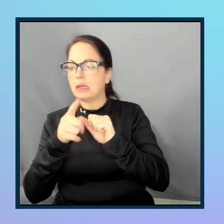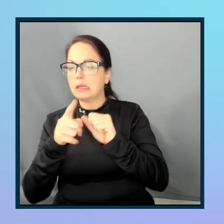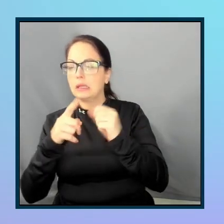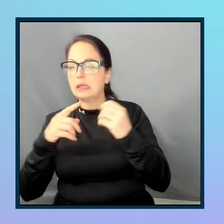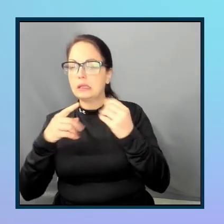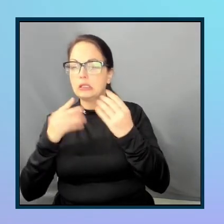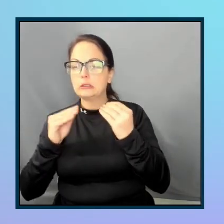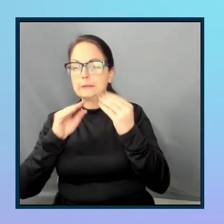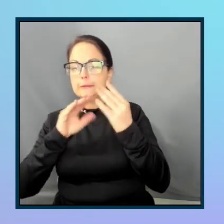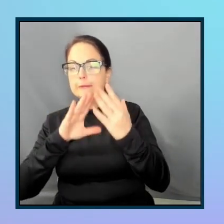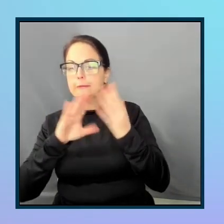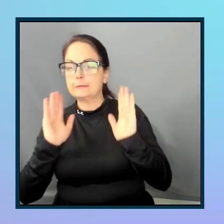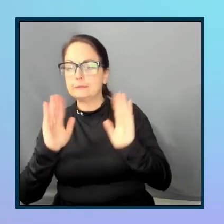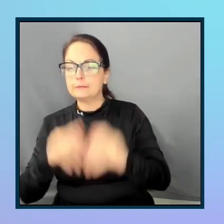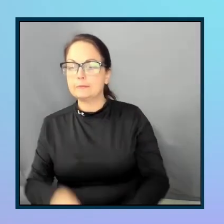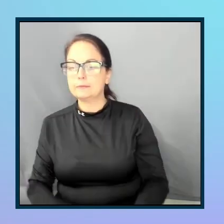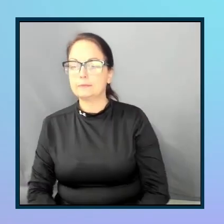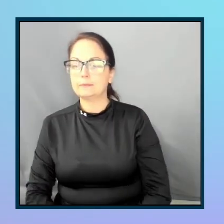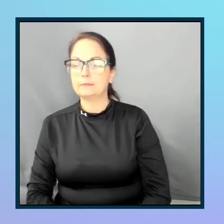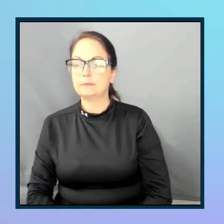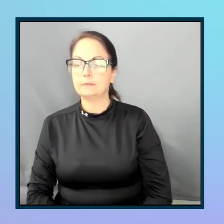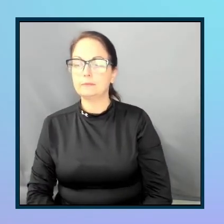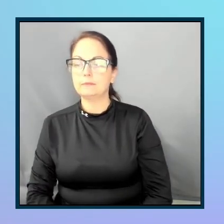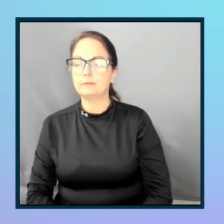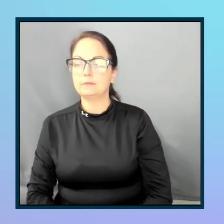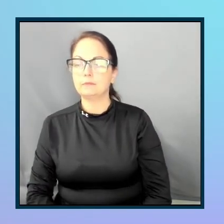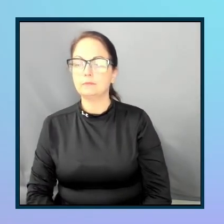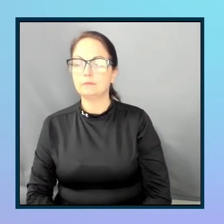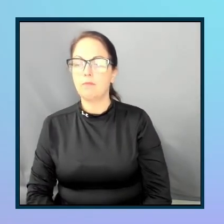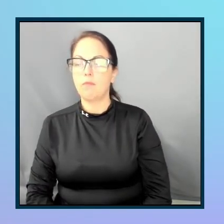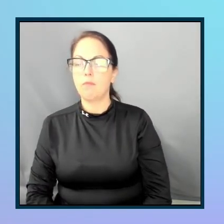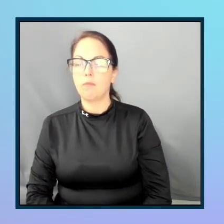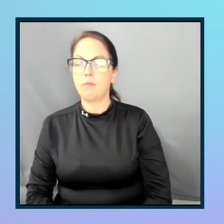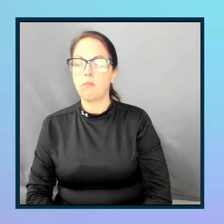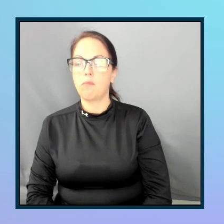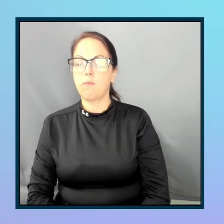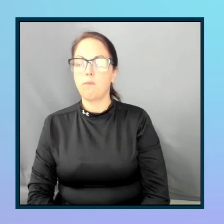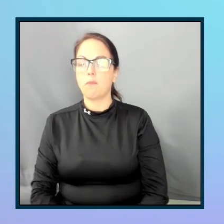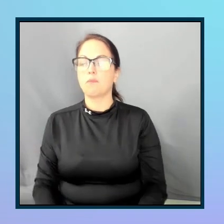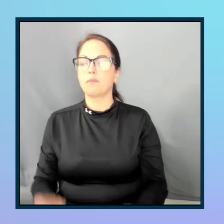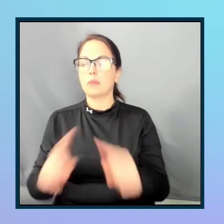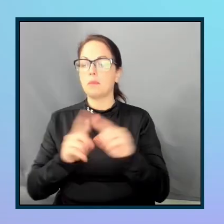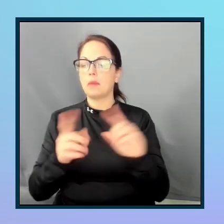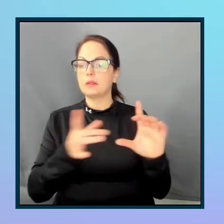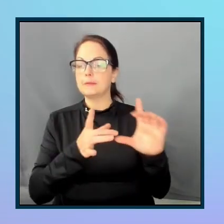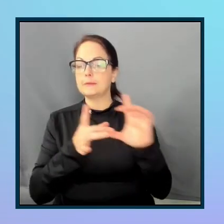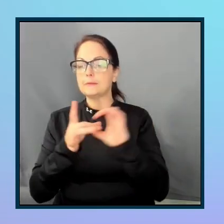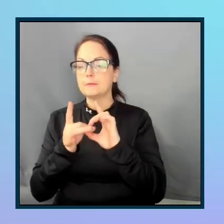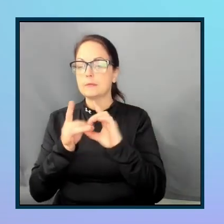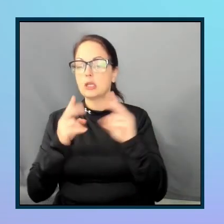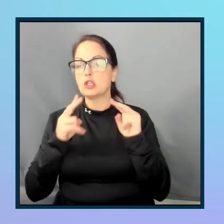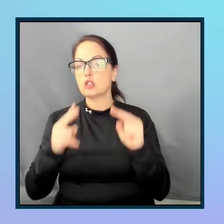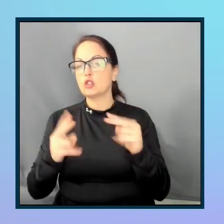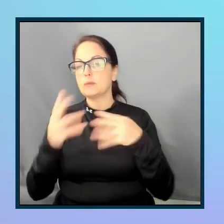Again, it comes back to that human interaction, that story, that draw.